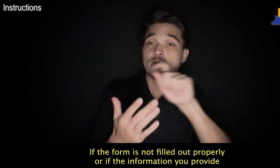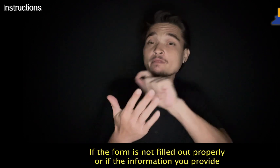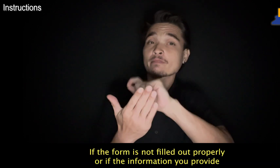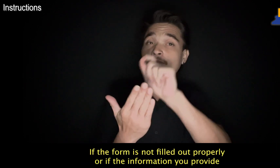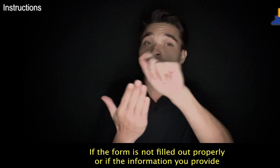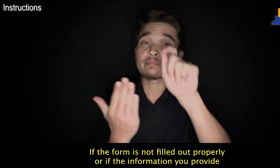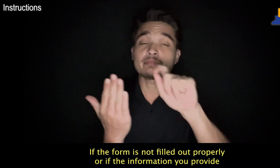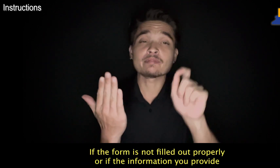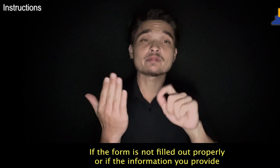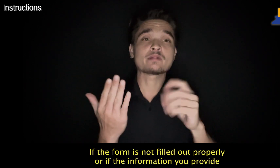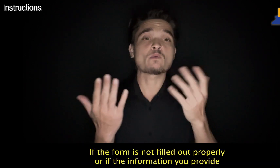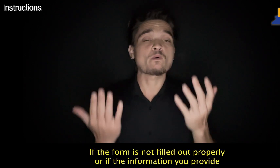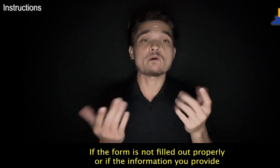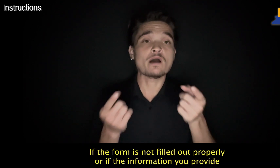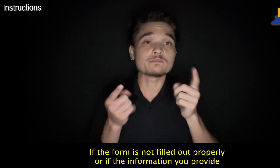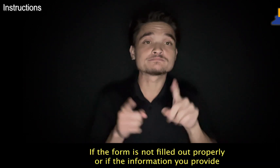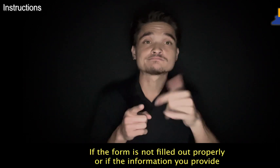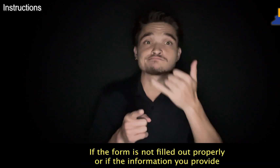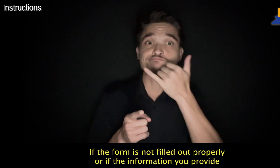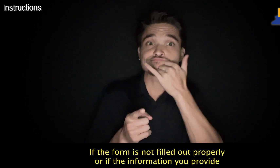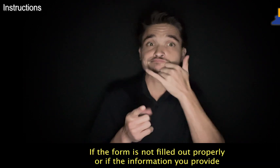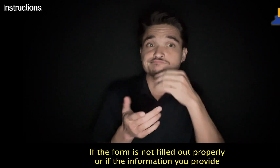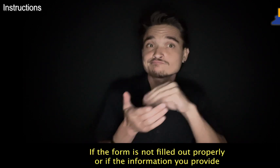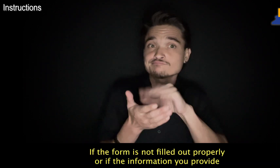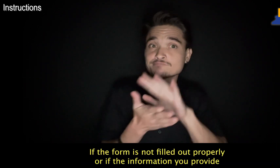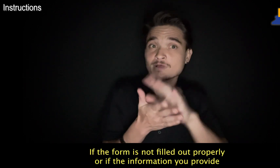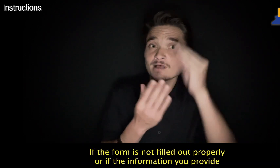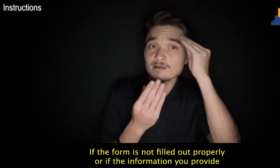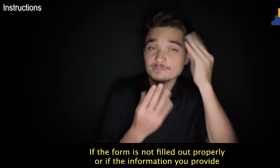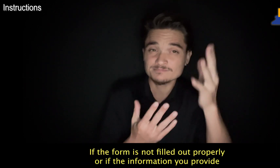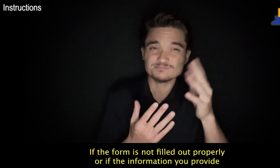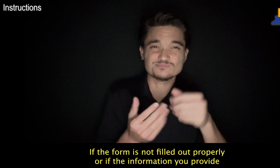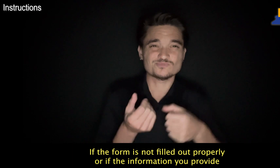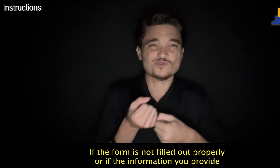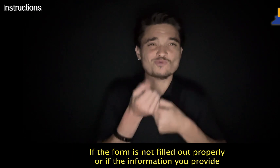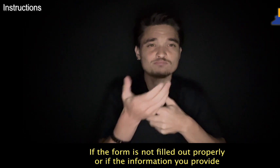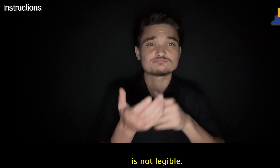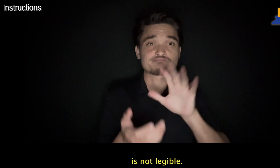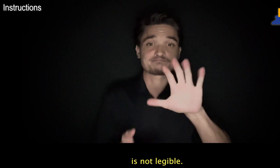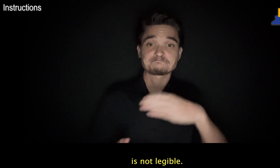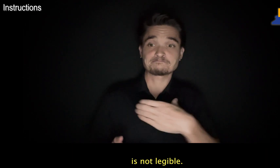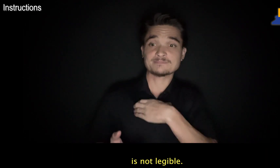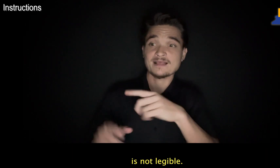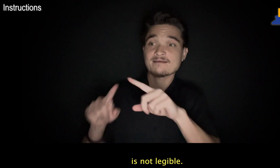If the form is not filled out properly or if the information you provide is not legible.